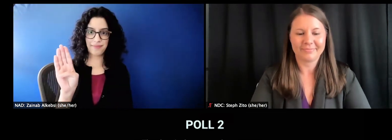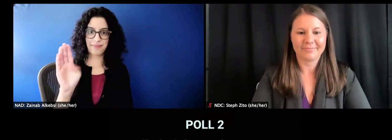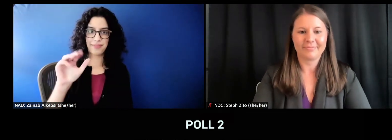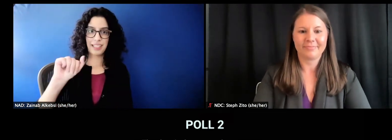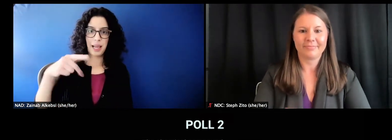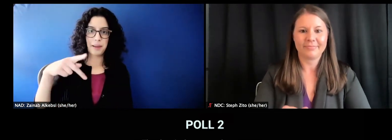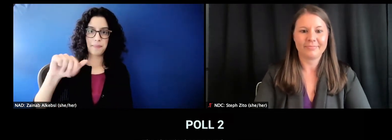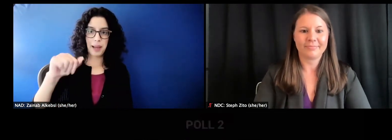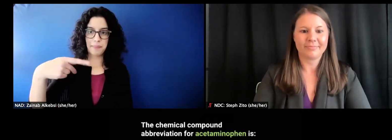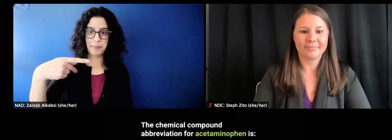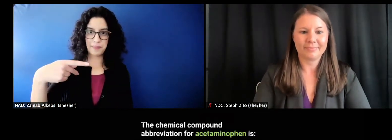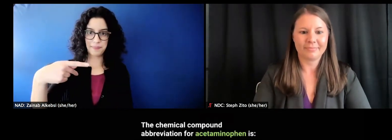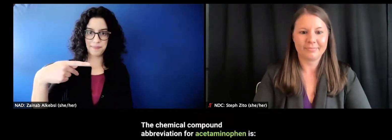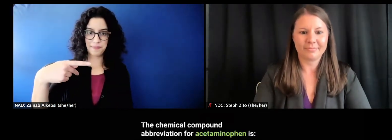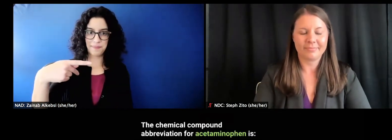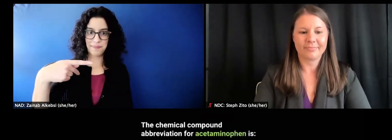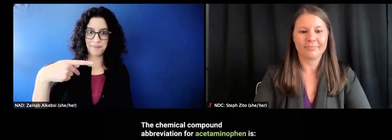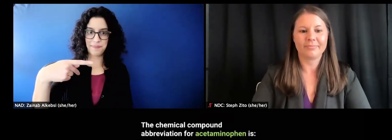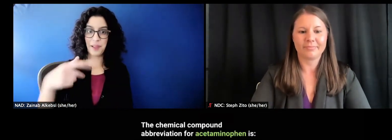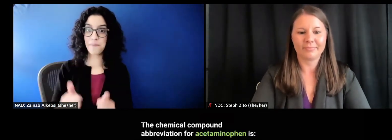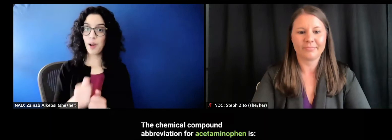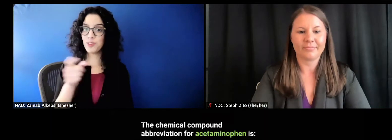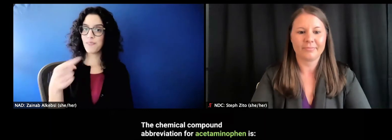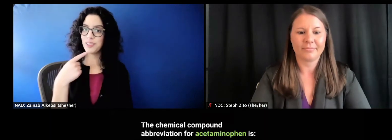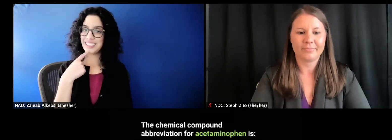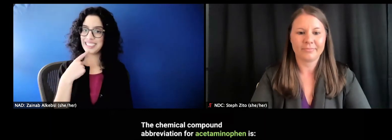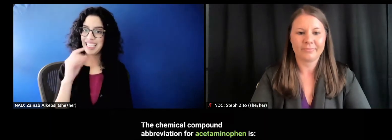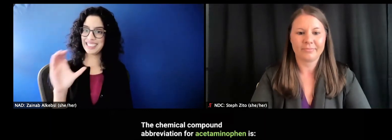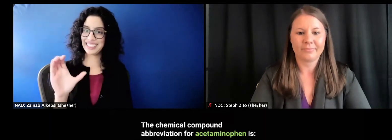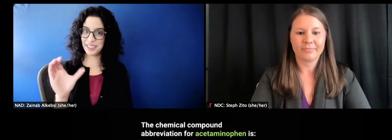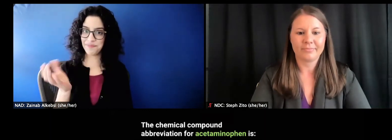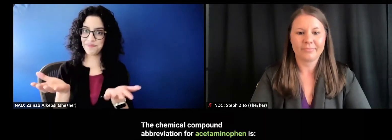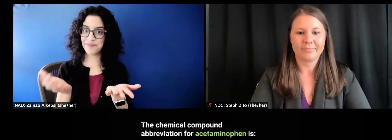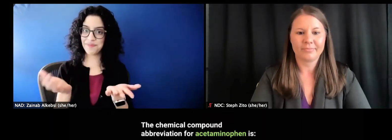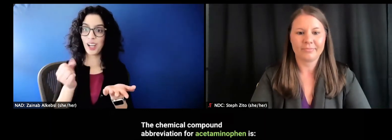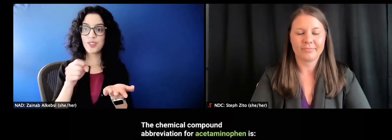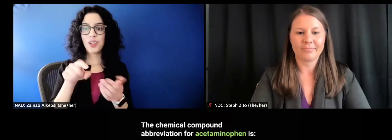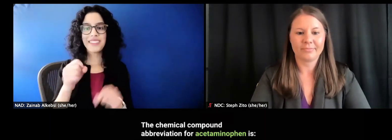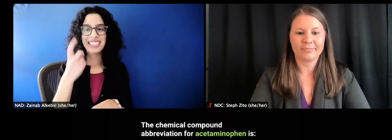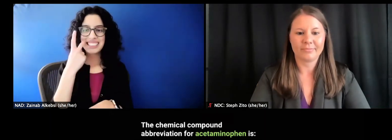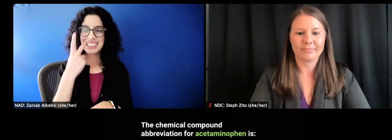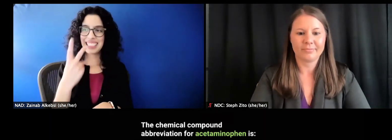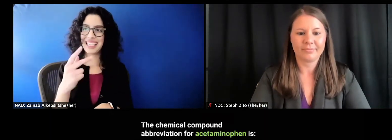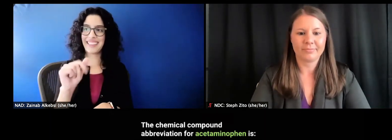APAP as in Paul.